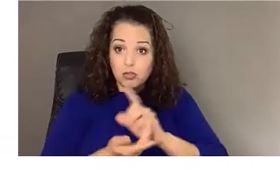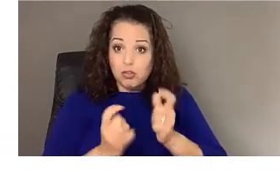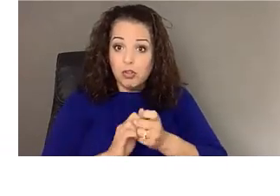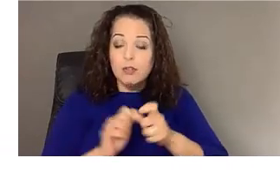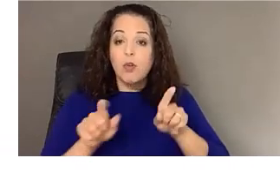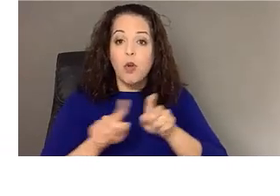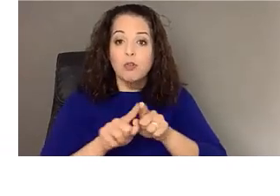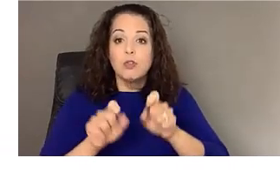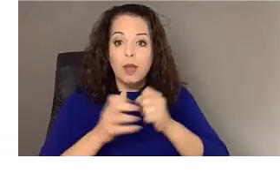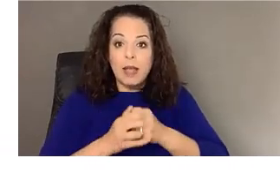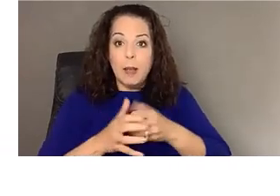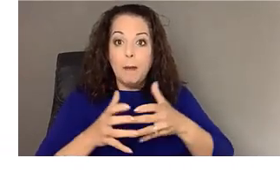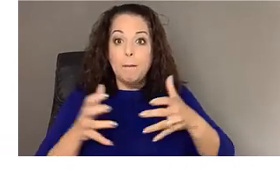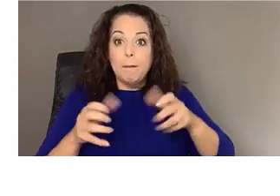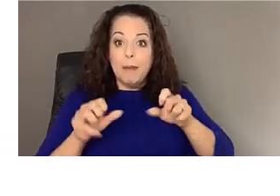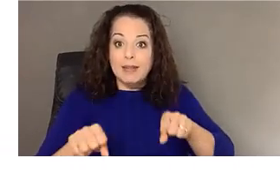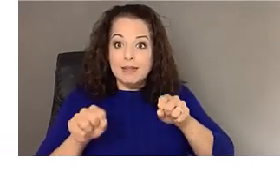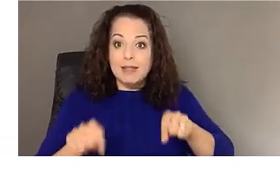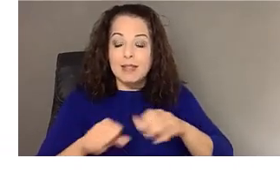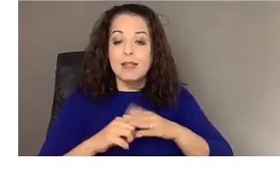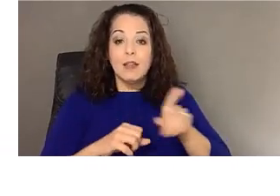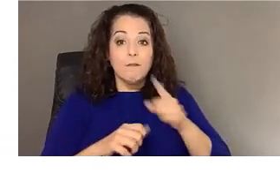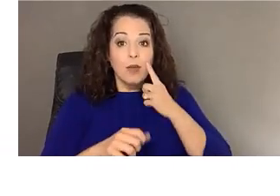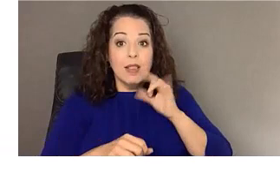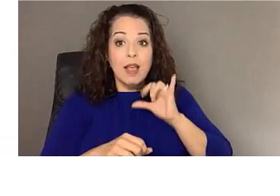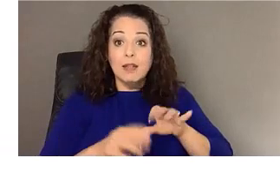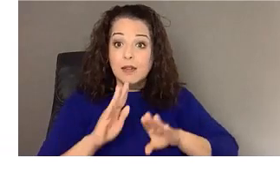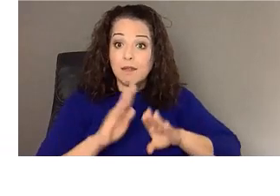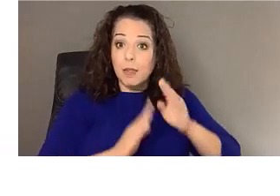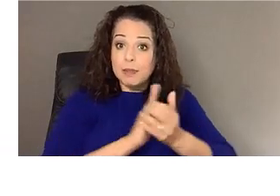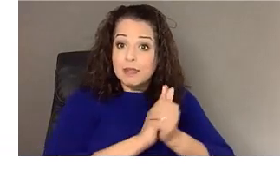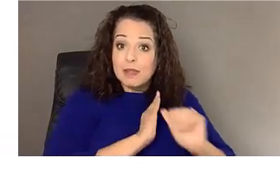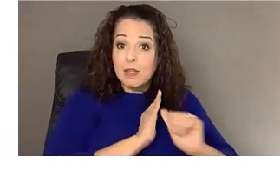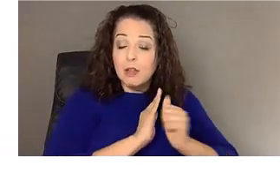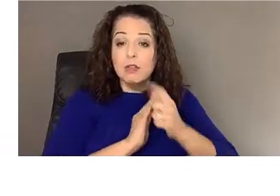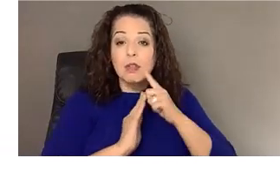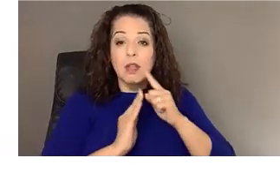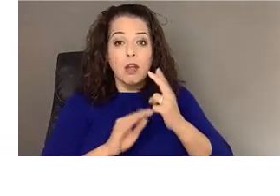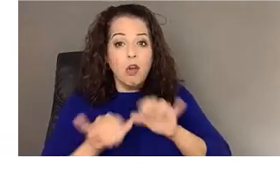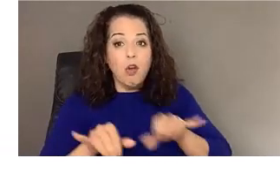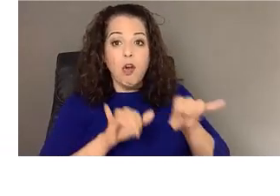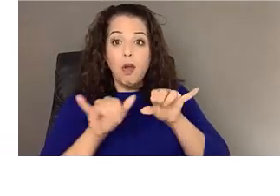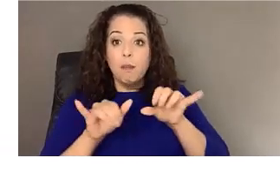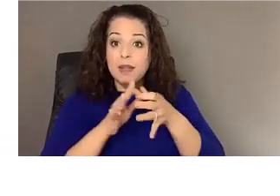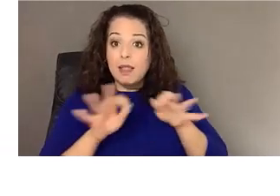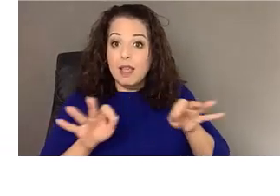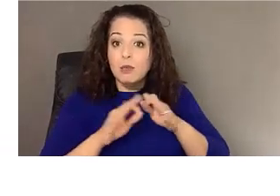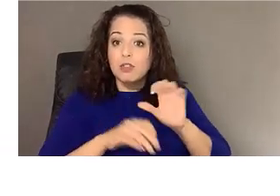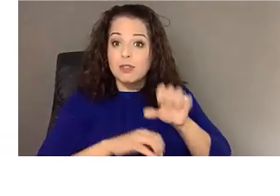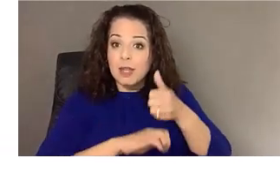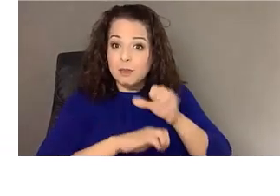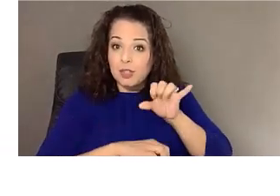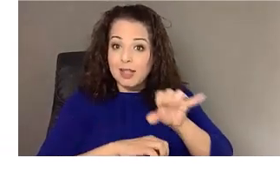like developing skills, establishing a common language among different stakeholders, providing education,